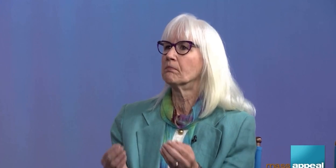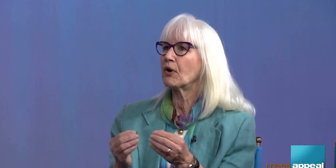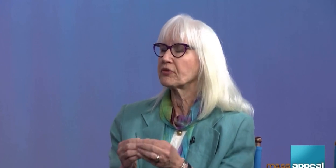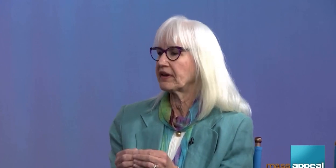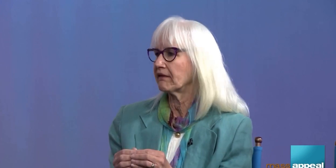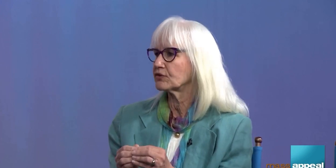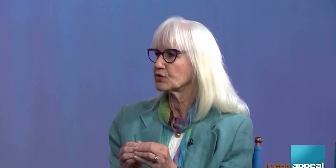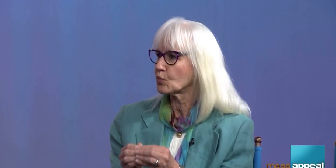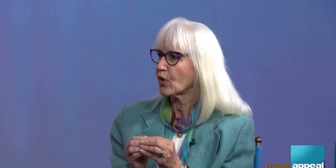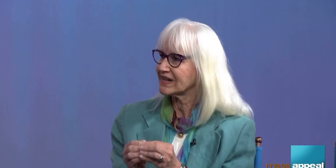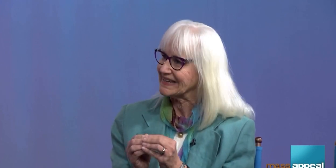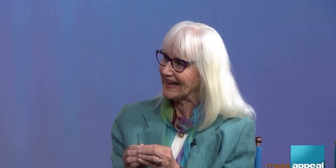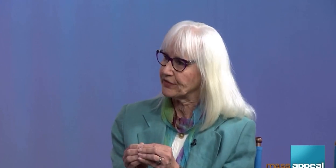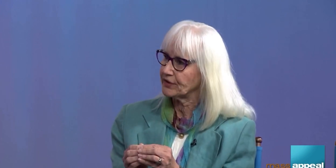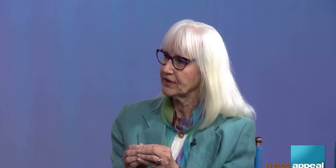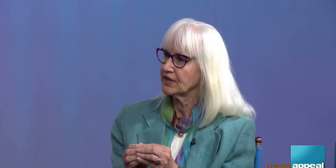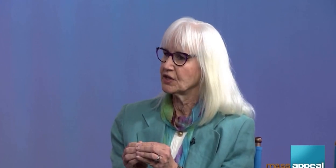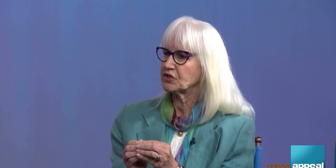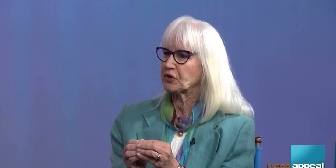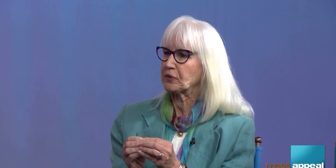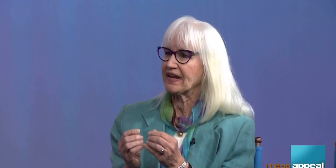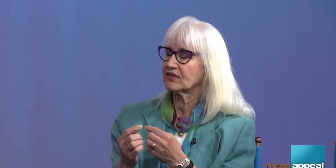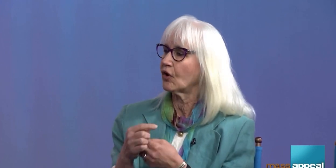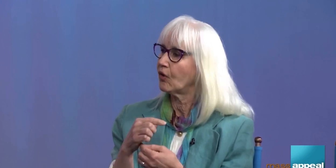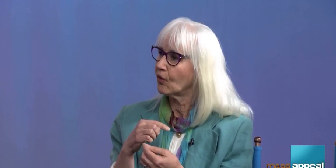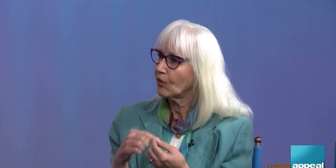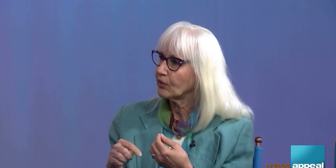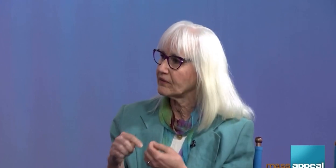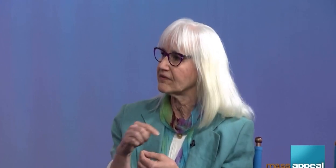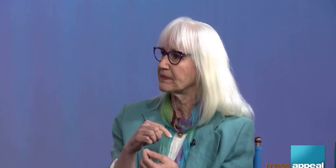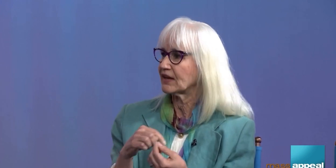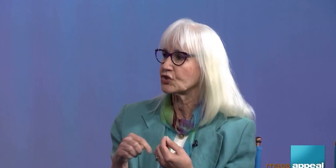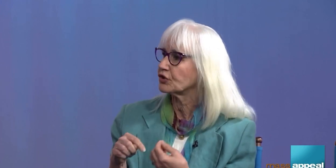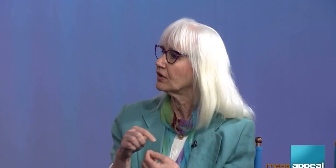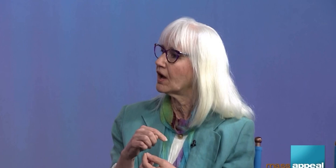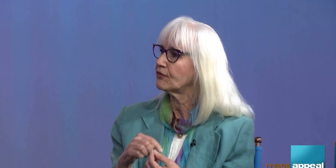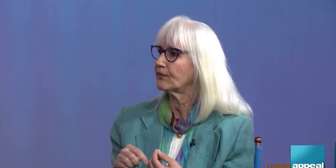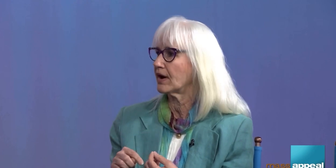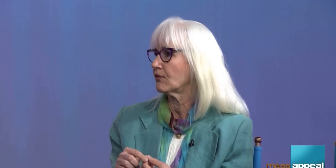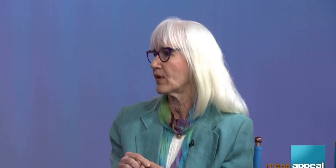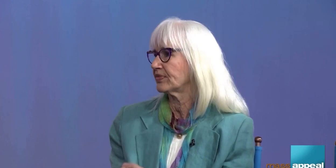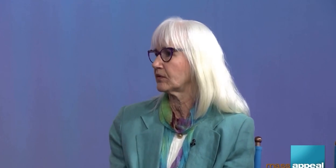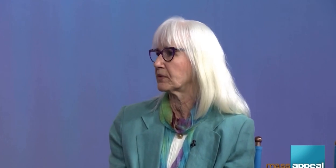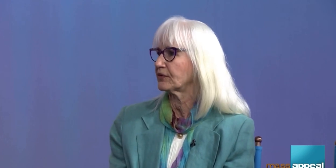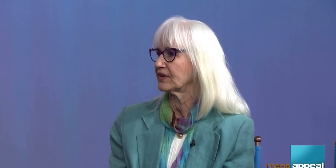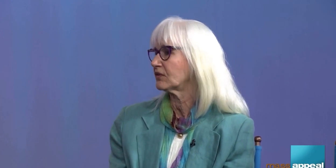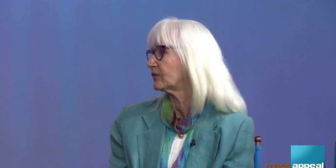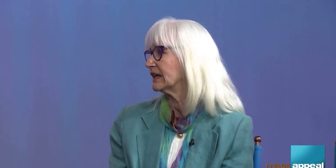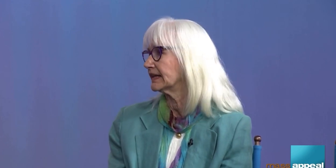Both characters work together to create the whole picture of what this person is feeling